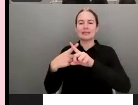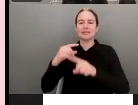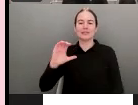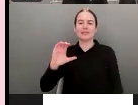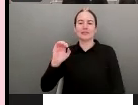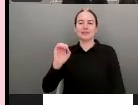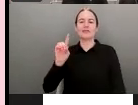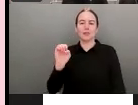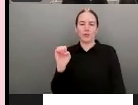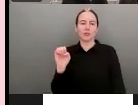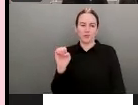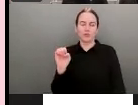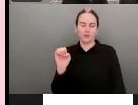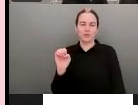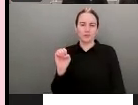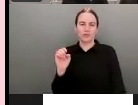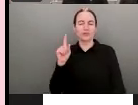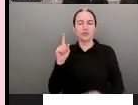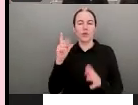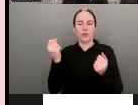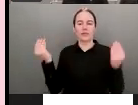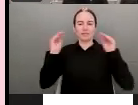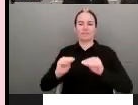A question there -